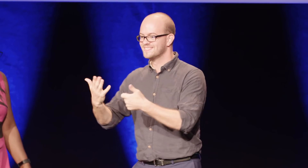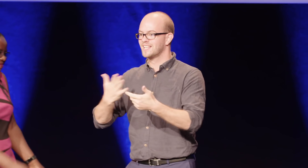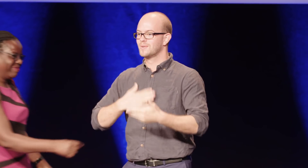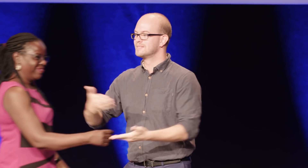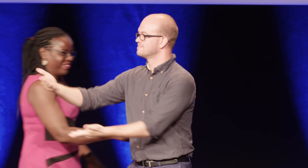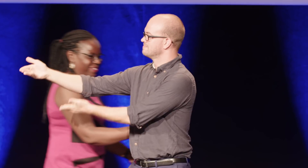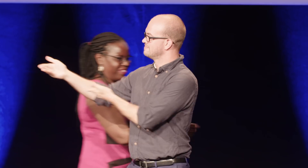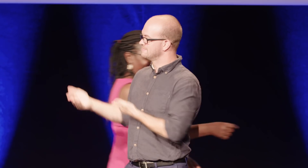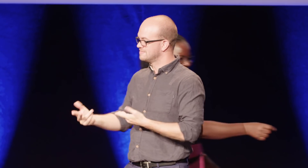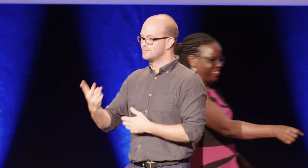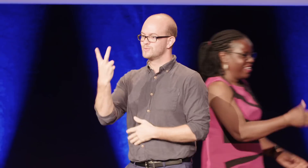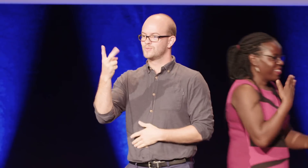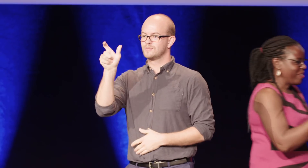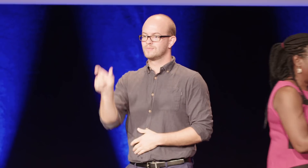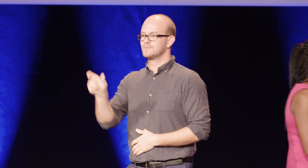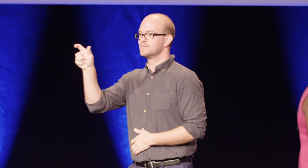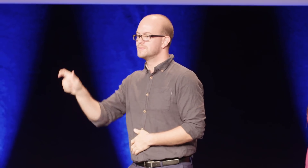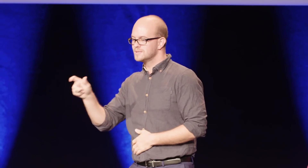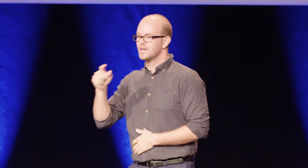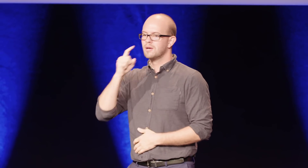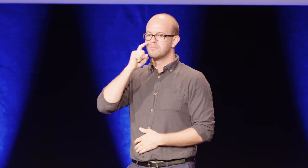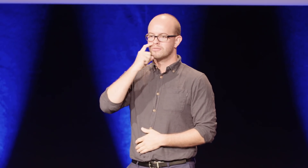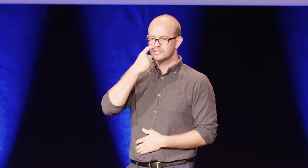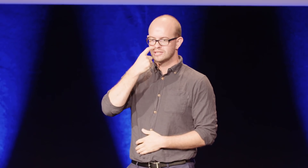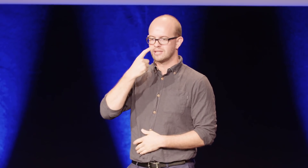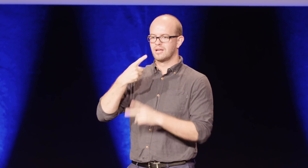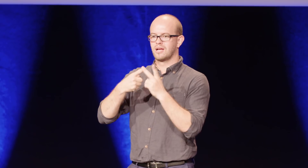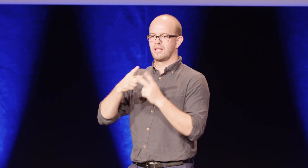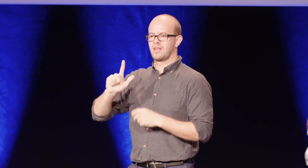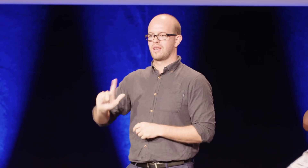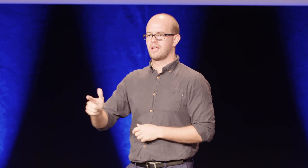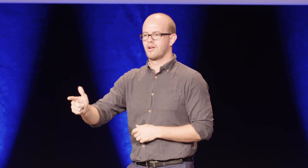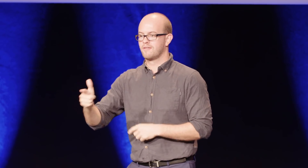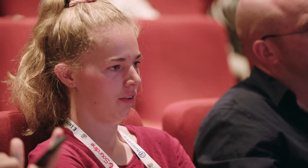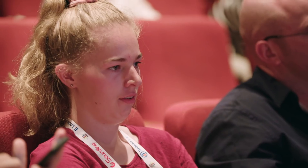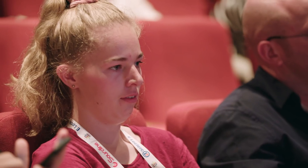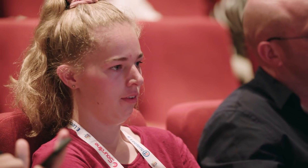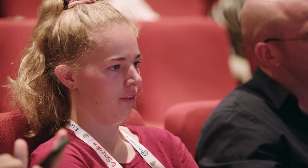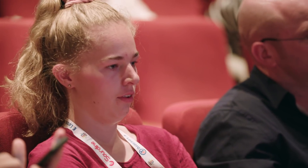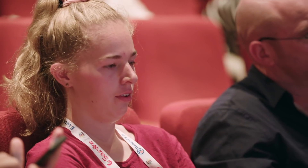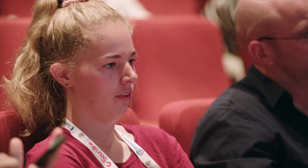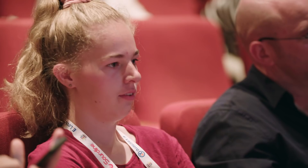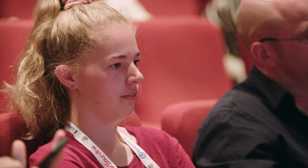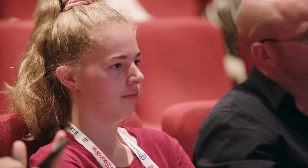I'd now like to welcome to the stage two presenters. From New Zealand, we have Lara and Bridget.